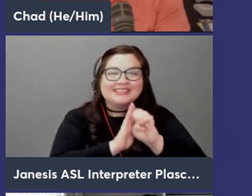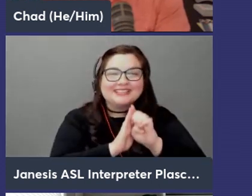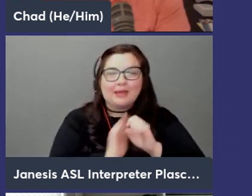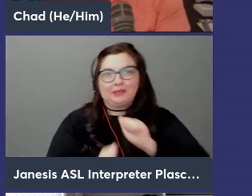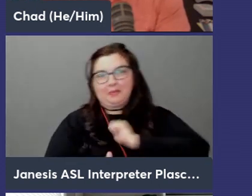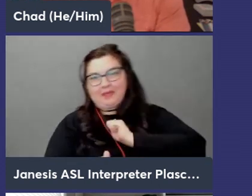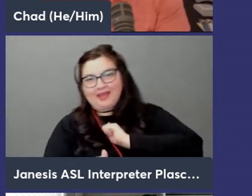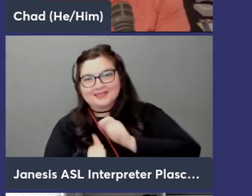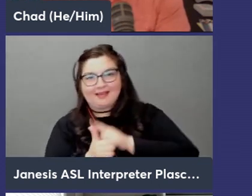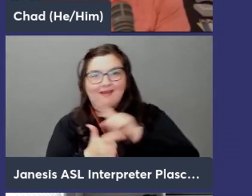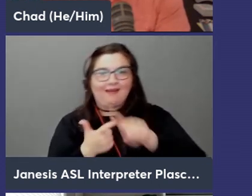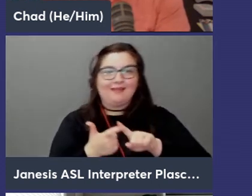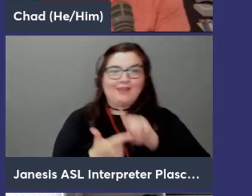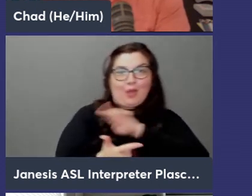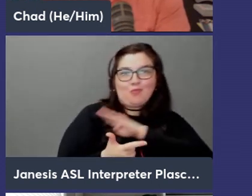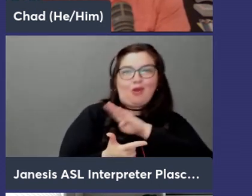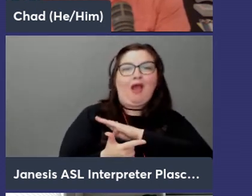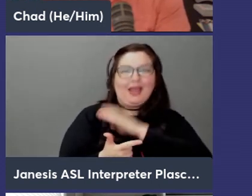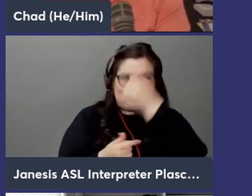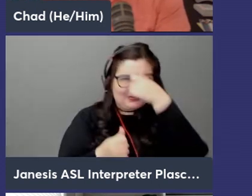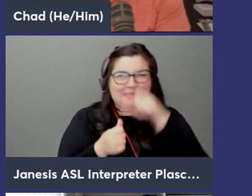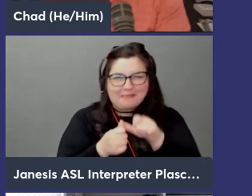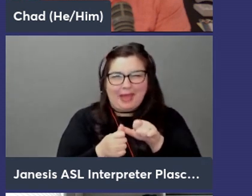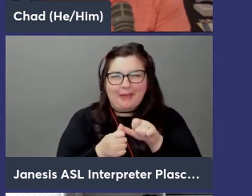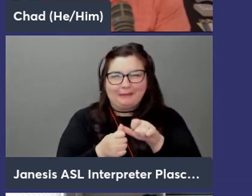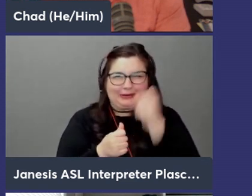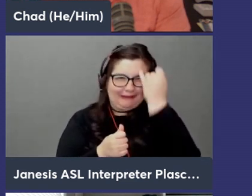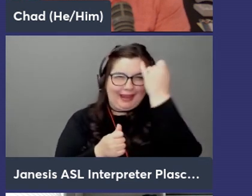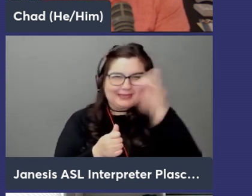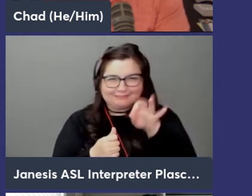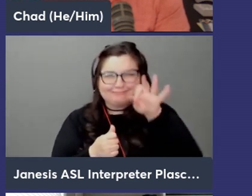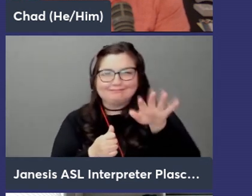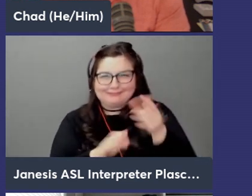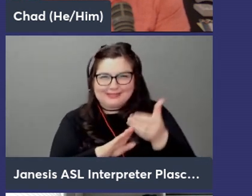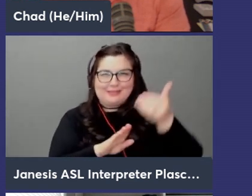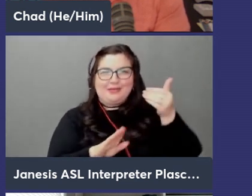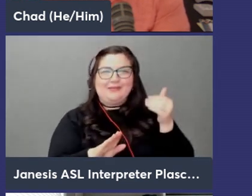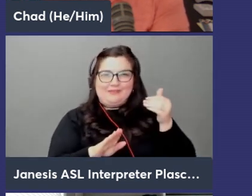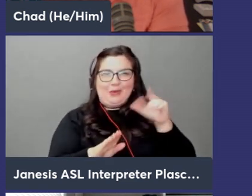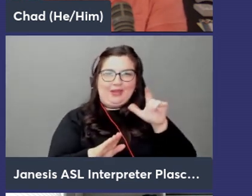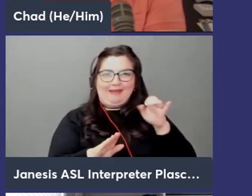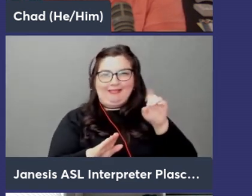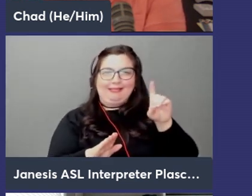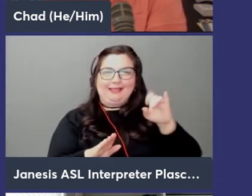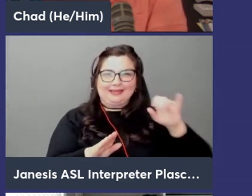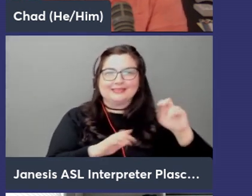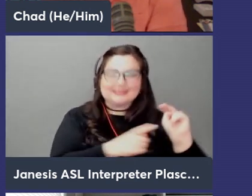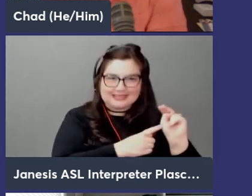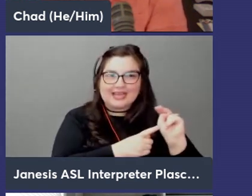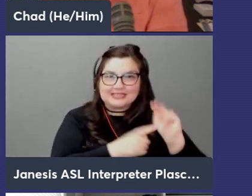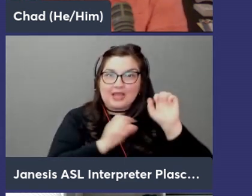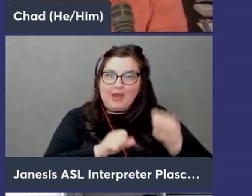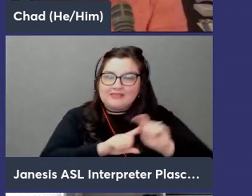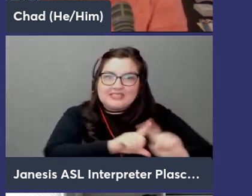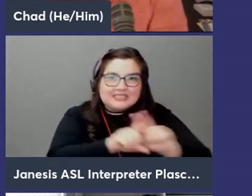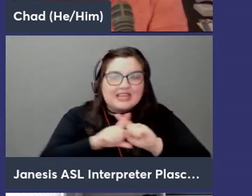idea here. And they have built in features and functionality to look at variable length connection